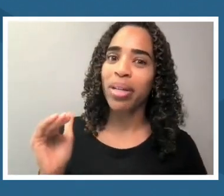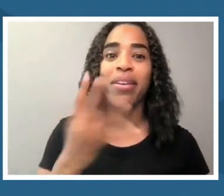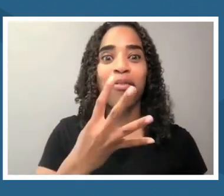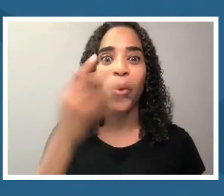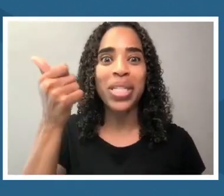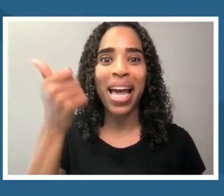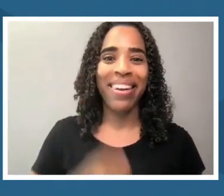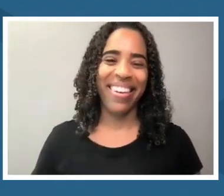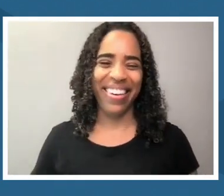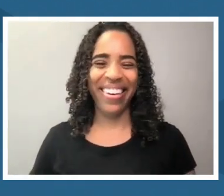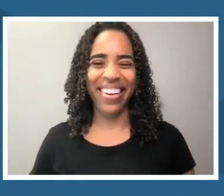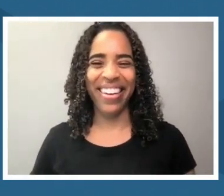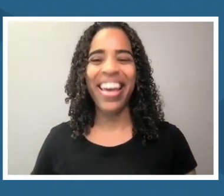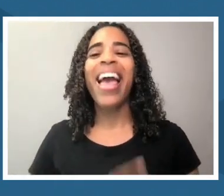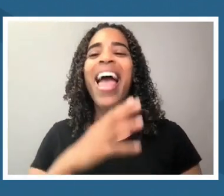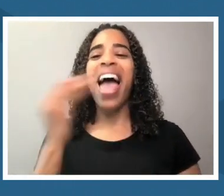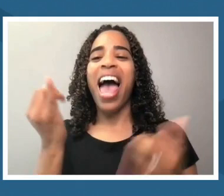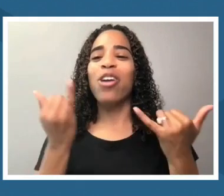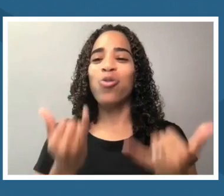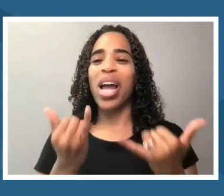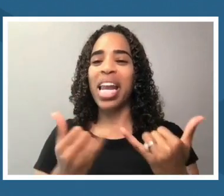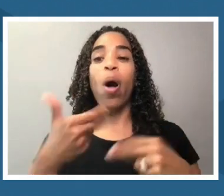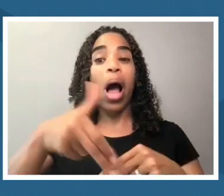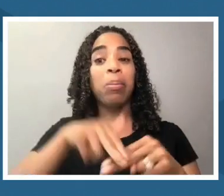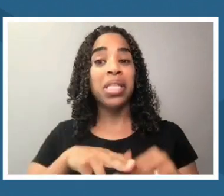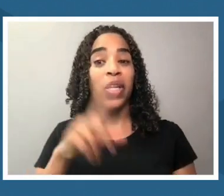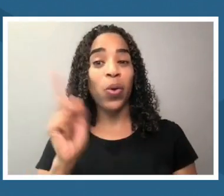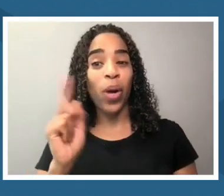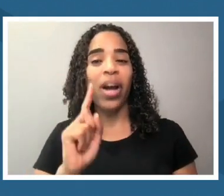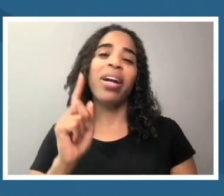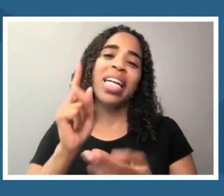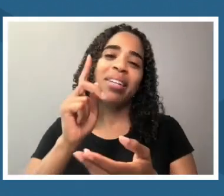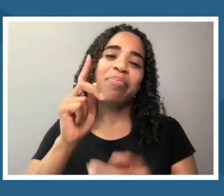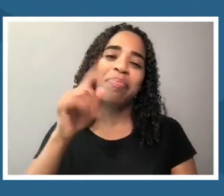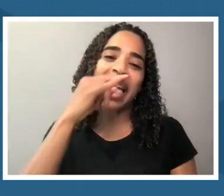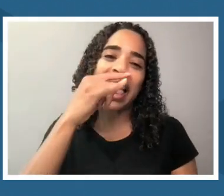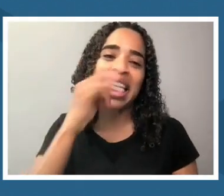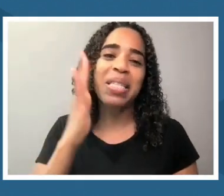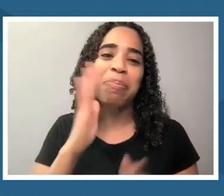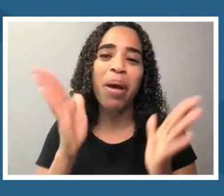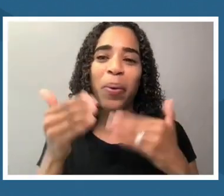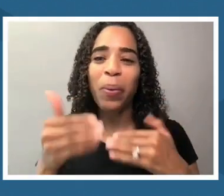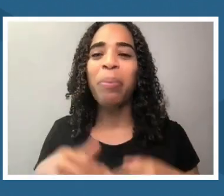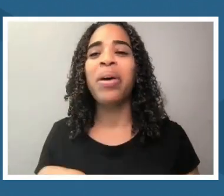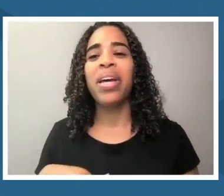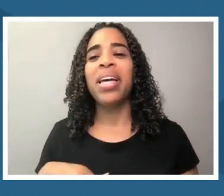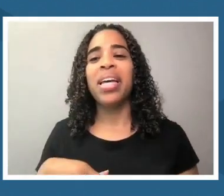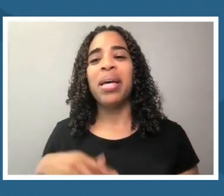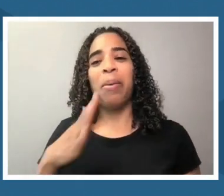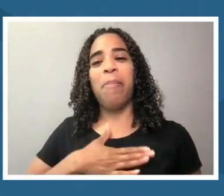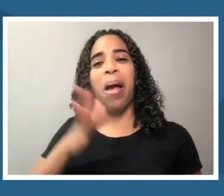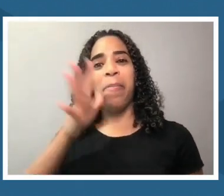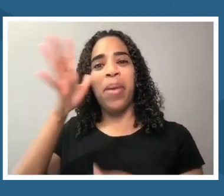and right now i'm sitting in a kid's bathroom in